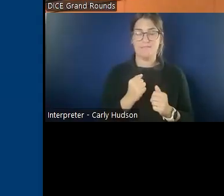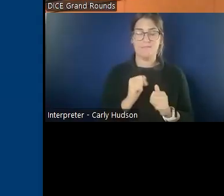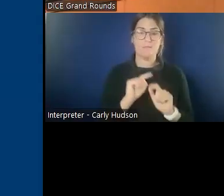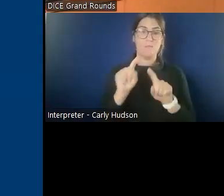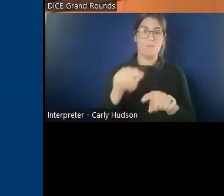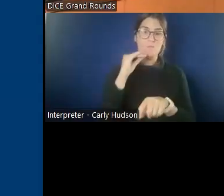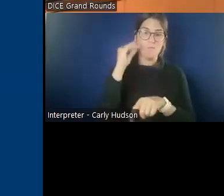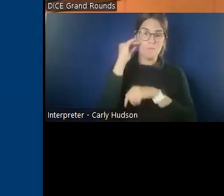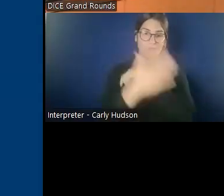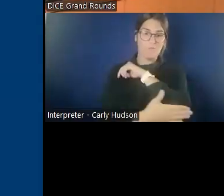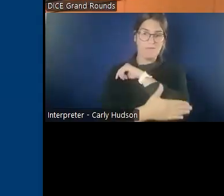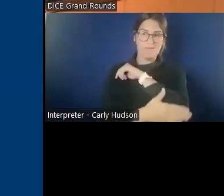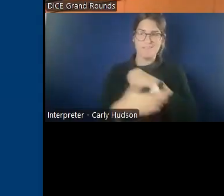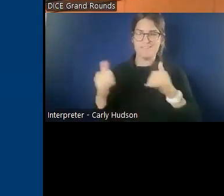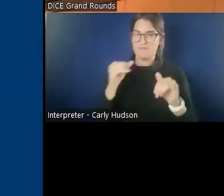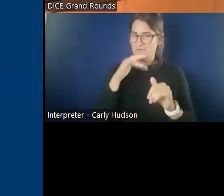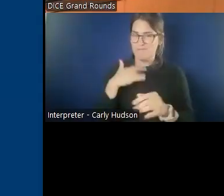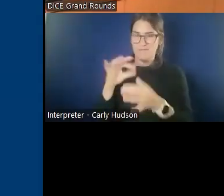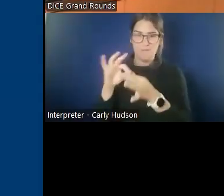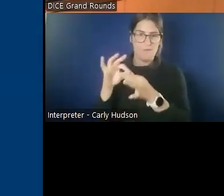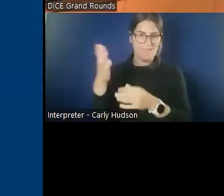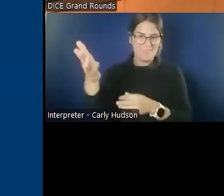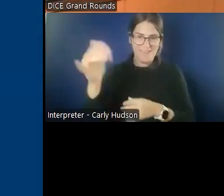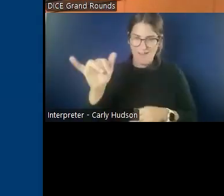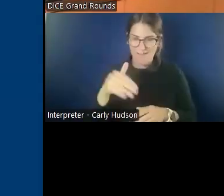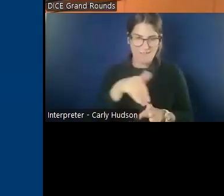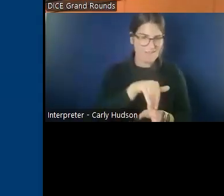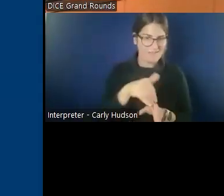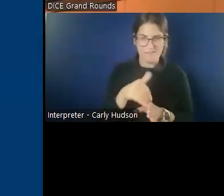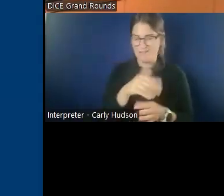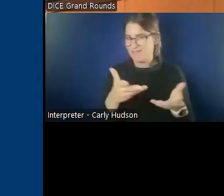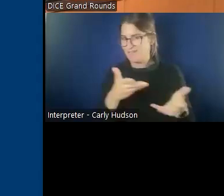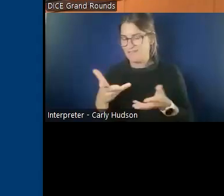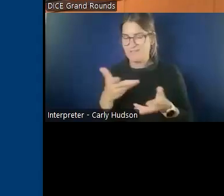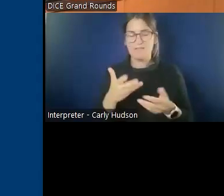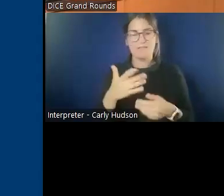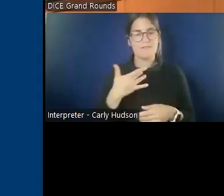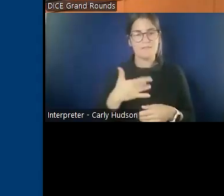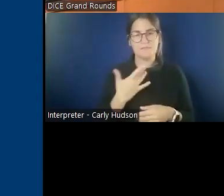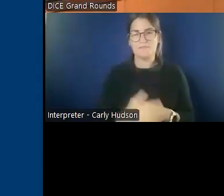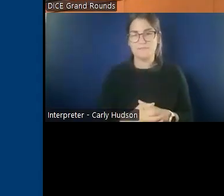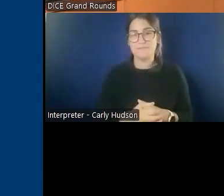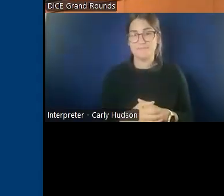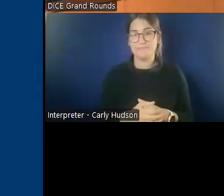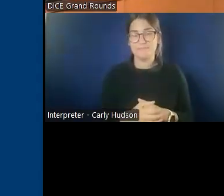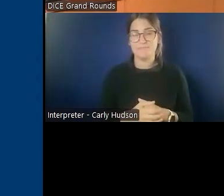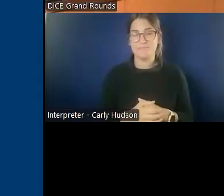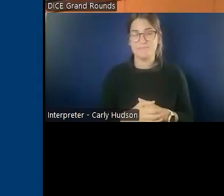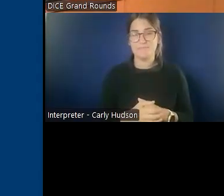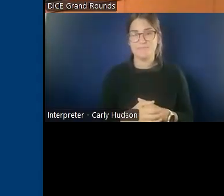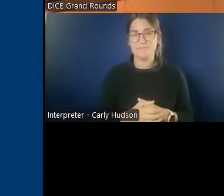not feeling like we belong there as well um and yeah that sense of um similarity in those